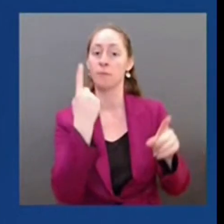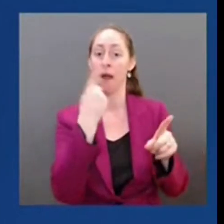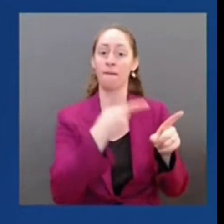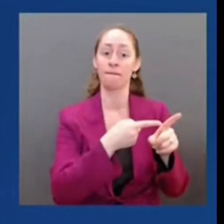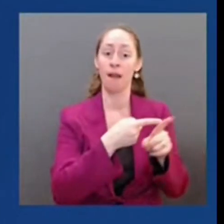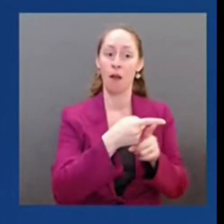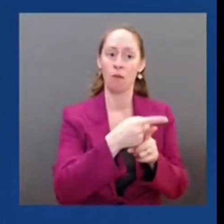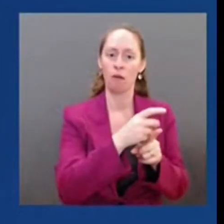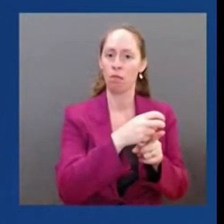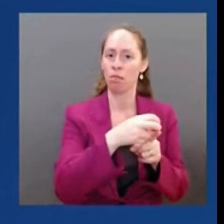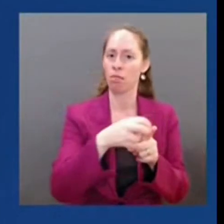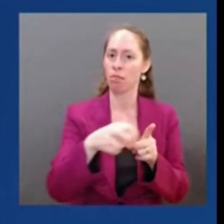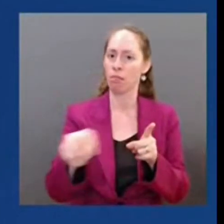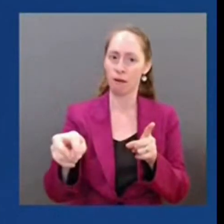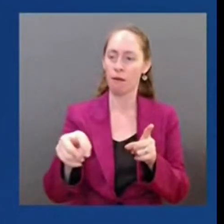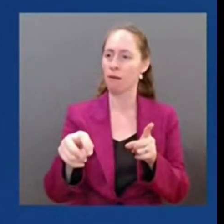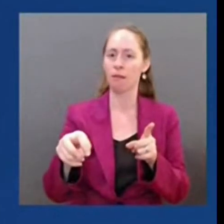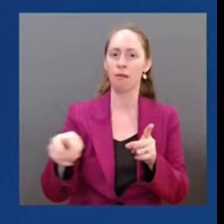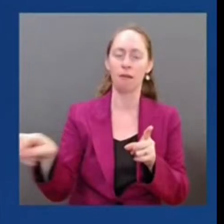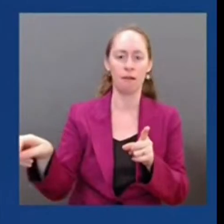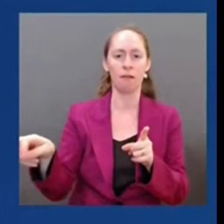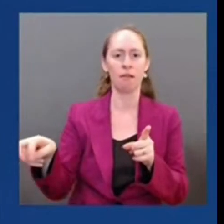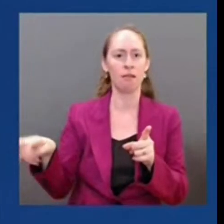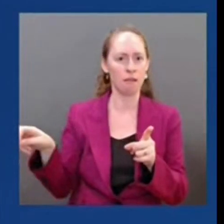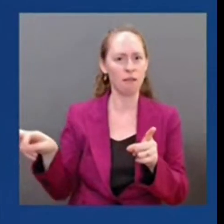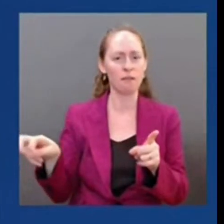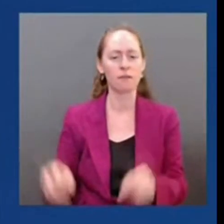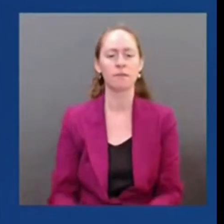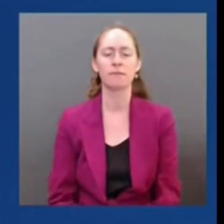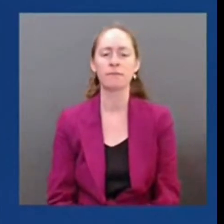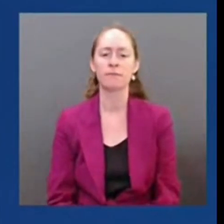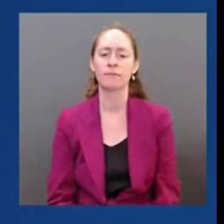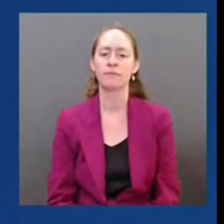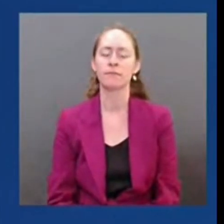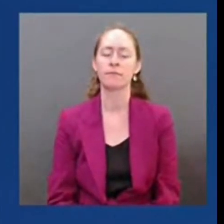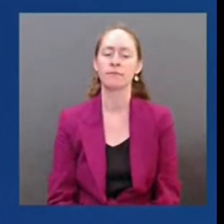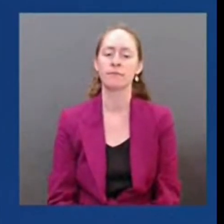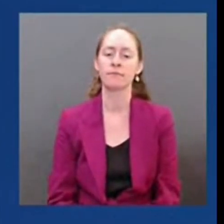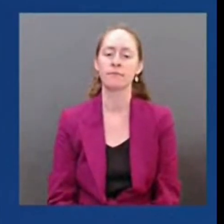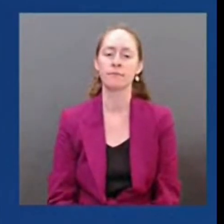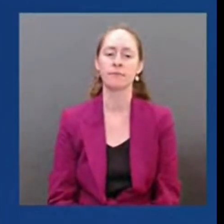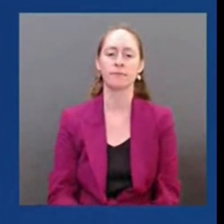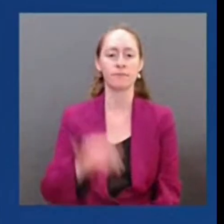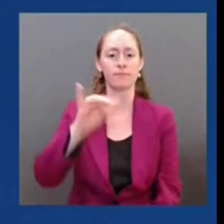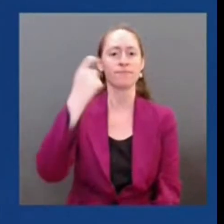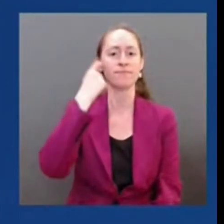WENT THROUGH THE SAME EVOLUTION OF ONE VARIANT TAKING OVER